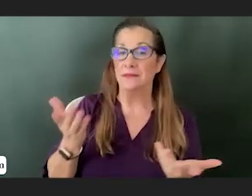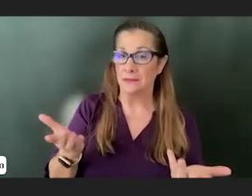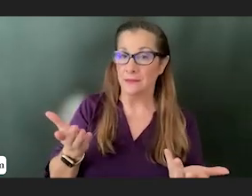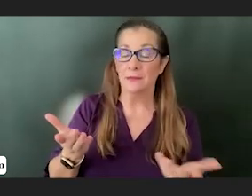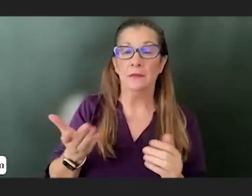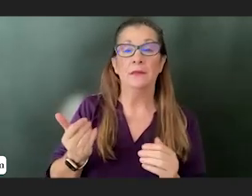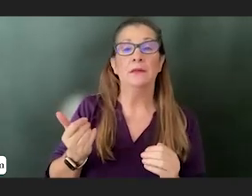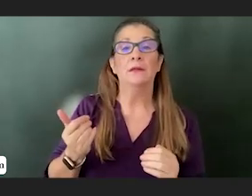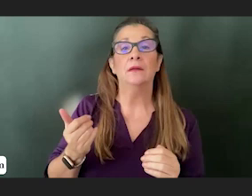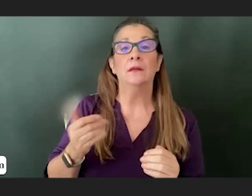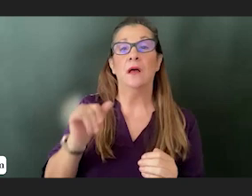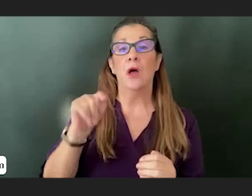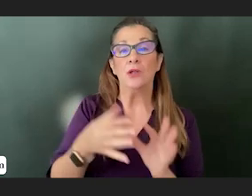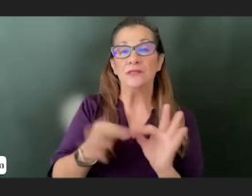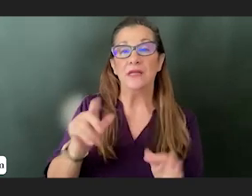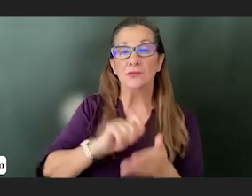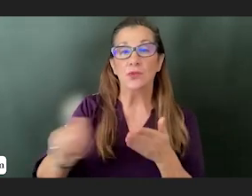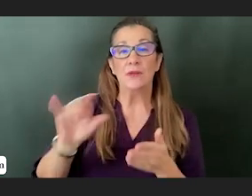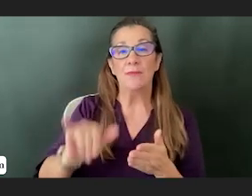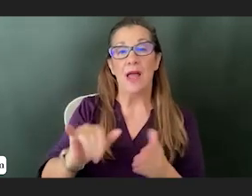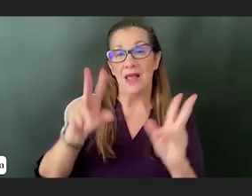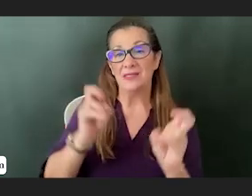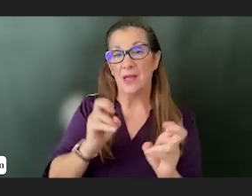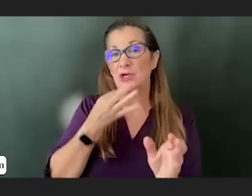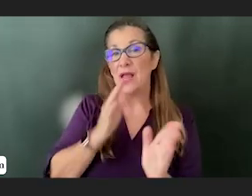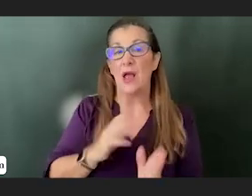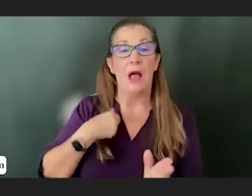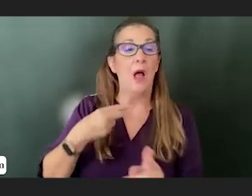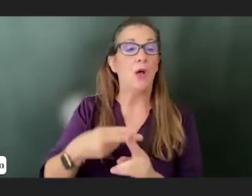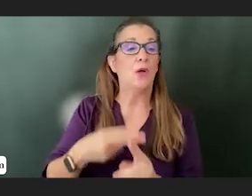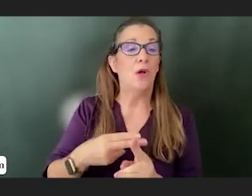Um, alt text written by a subject expert, I'm going to call good practice, though.